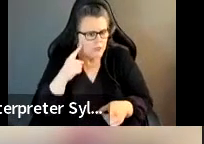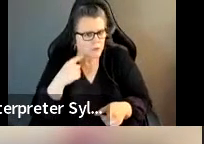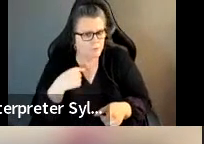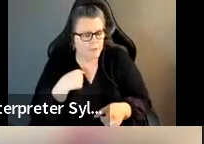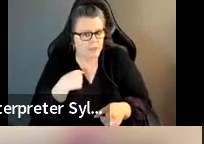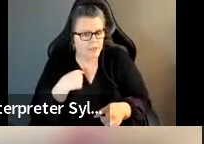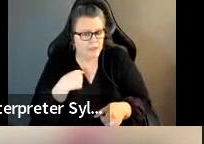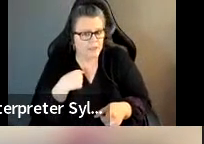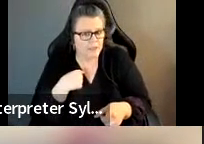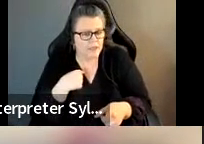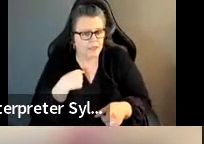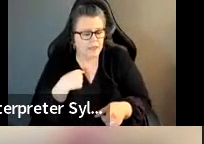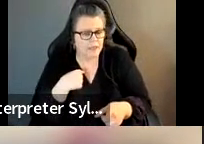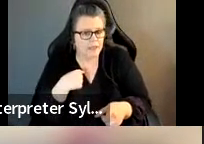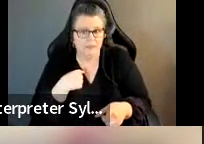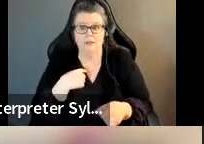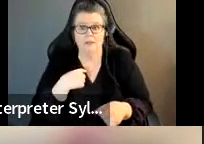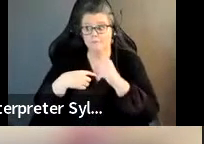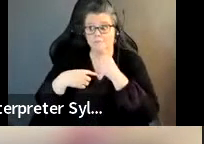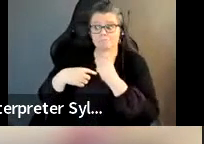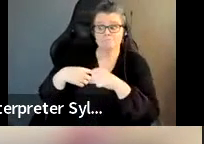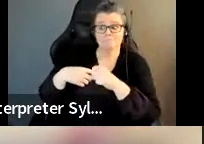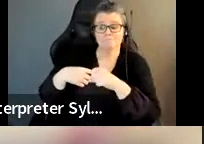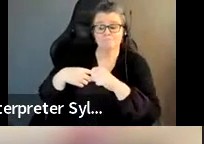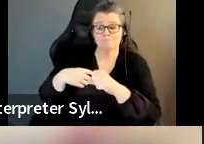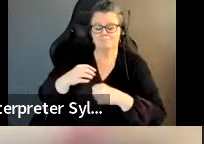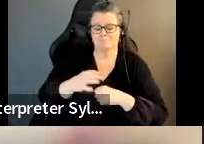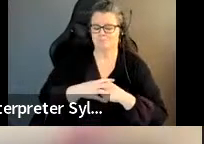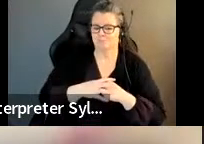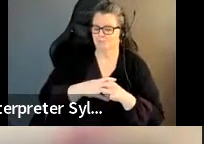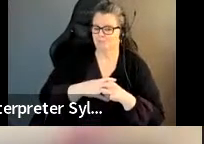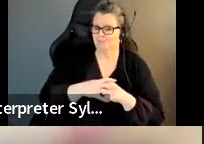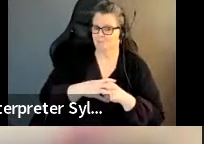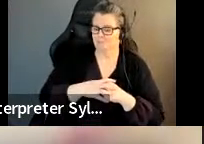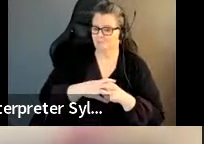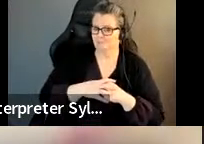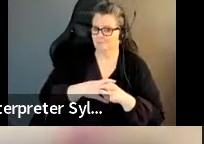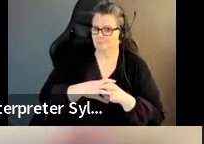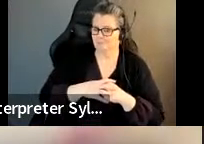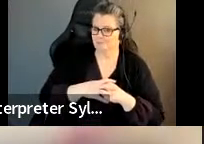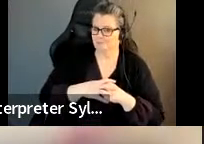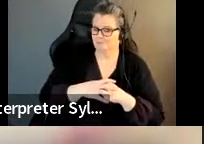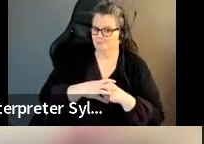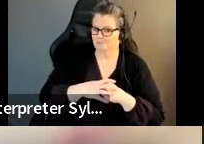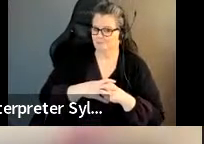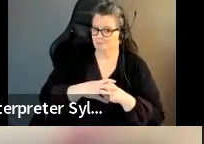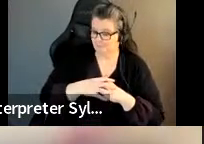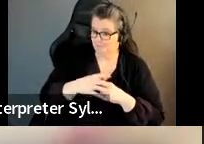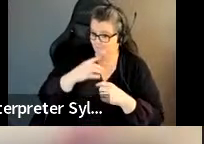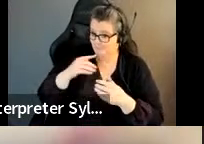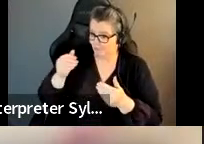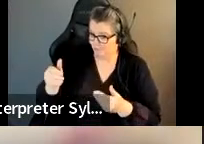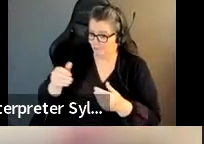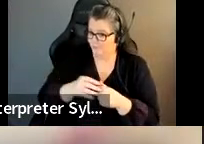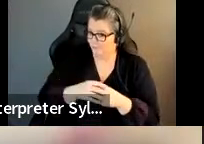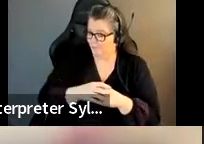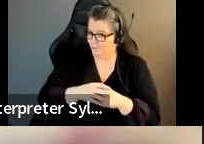Bobby Stinnette: Yes, we can. Yep, you can go ahead. Darren Walters: Sorry.